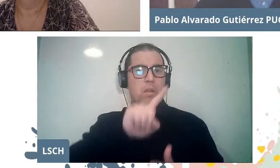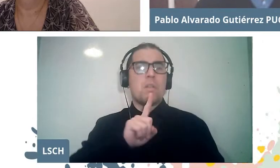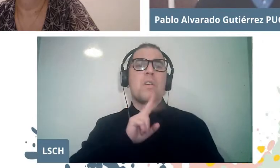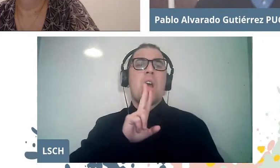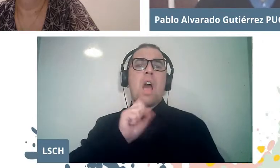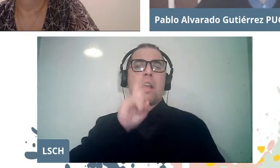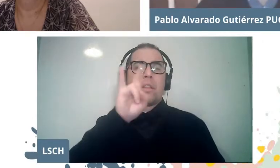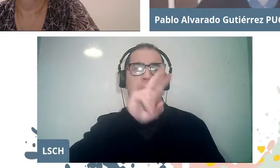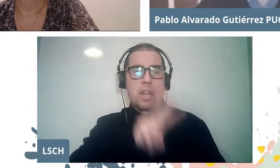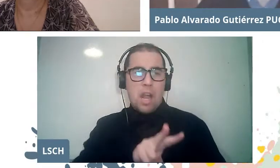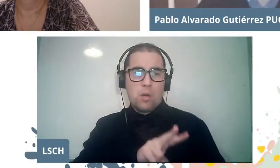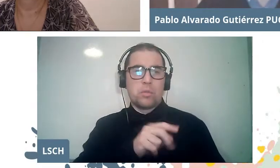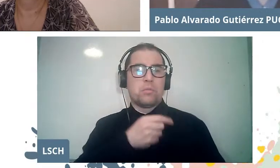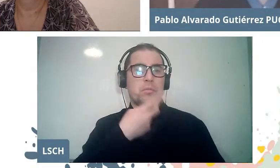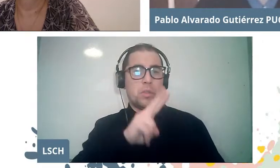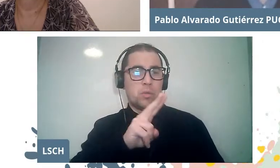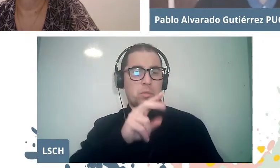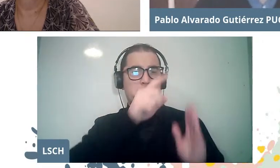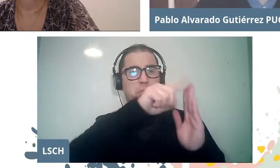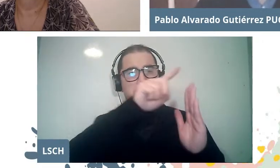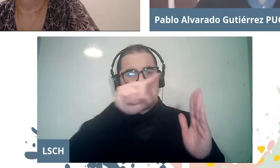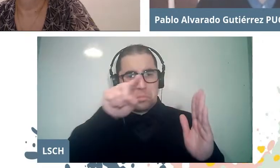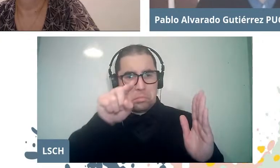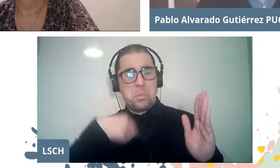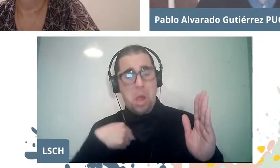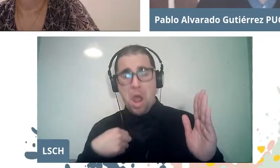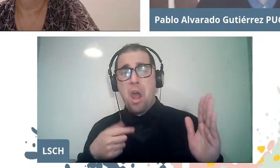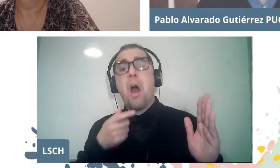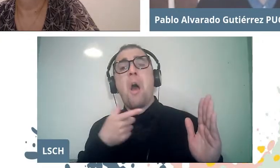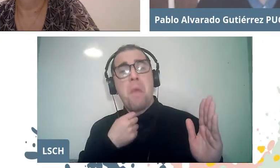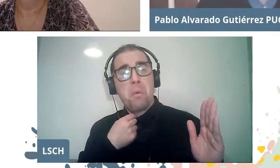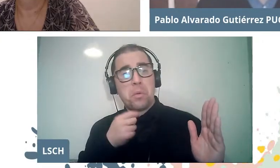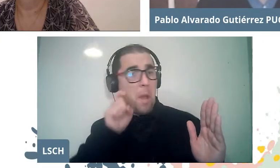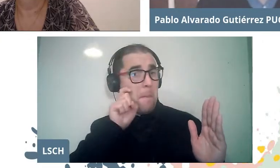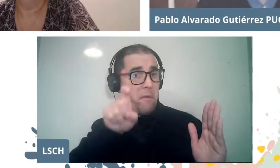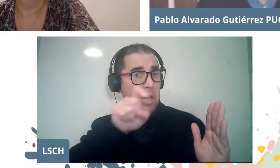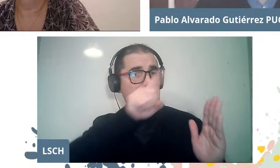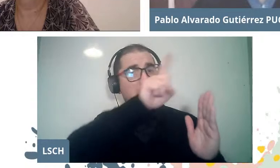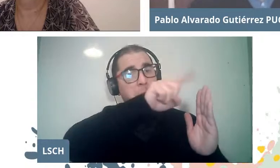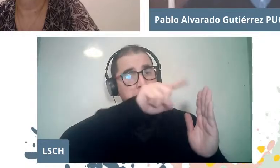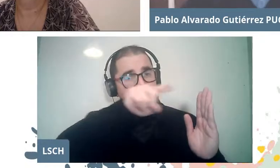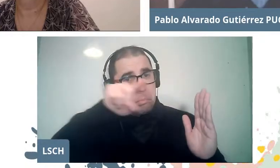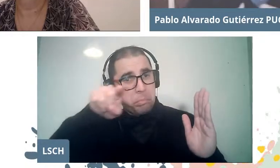and his symphonic poem, I will continue to compose in a tonal manner.